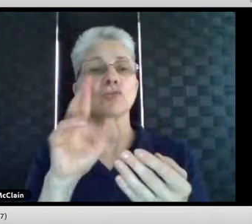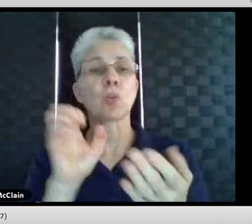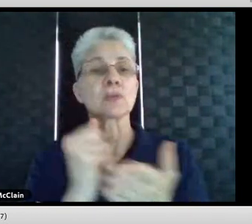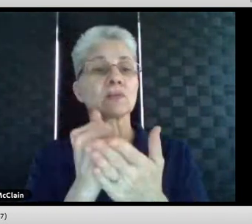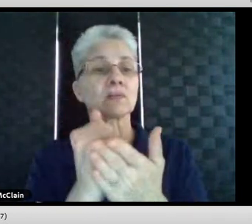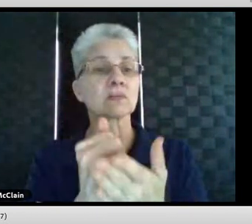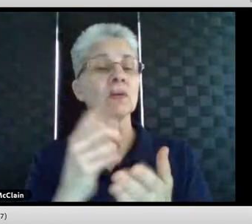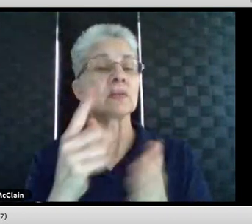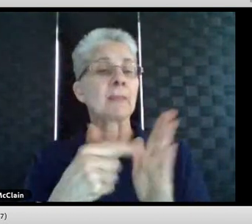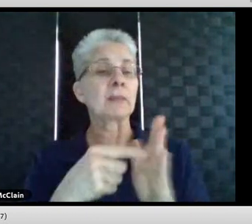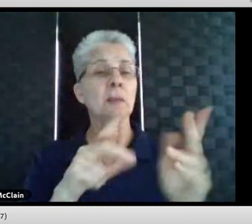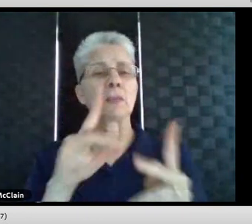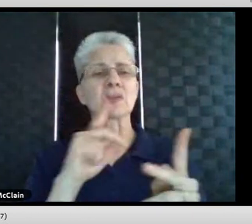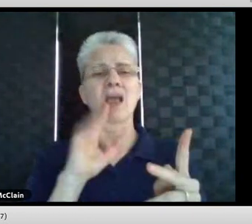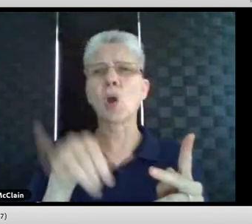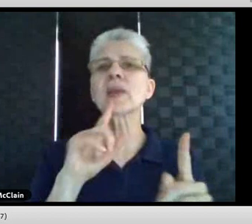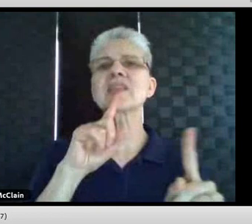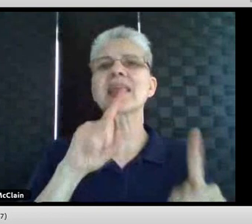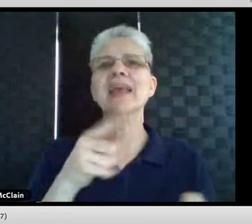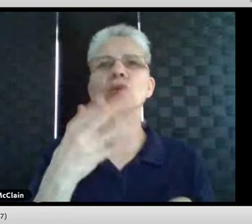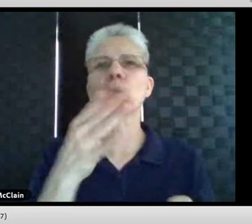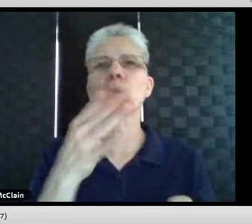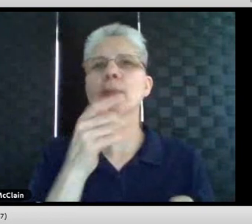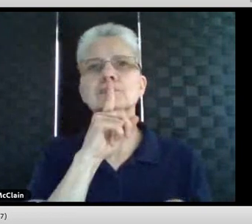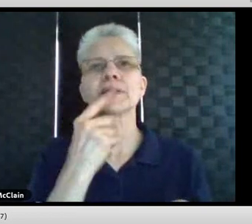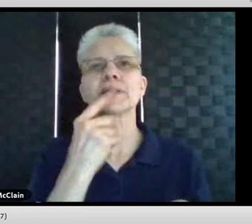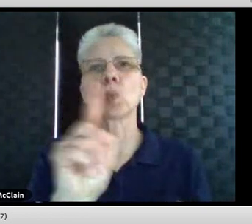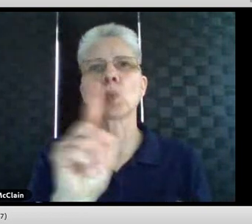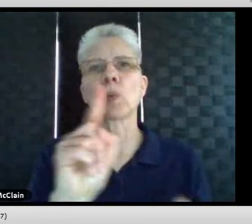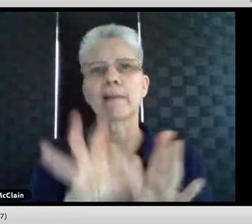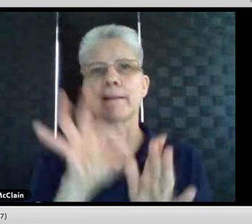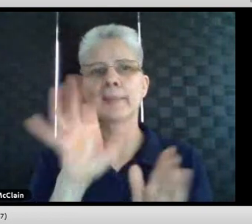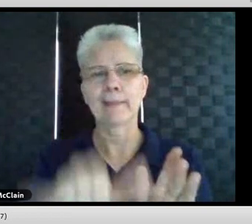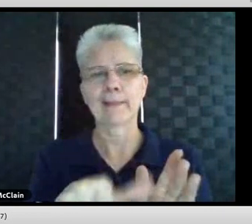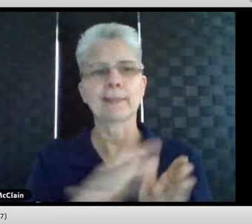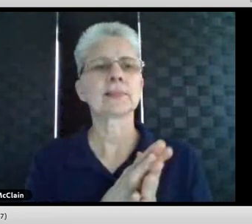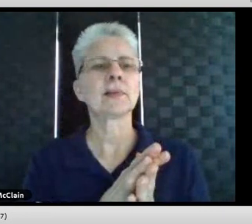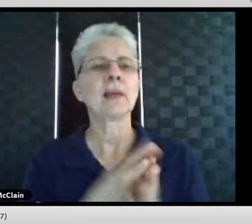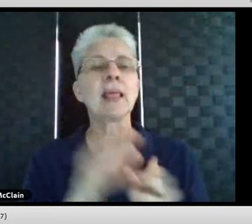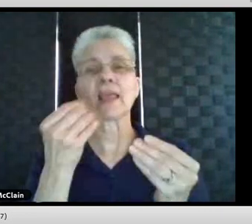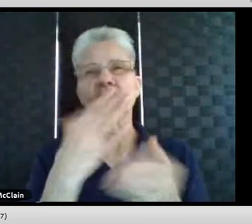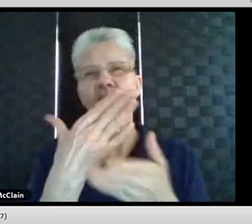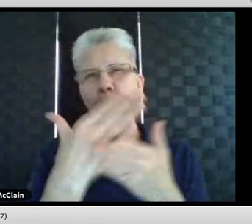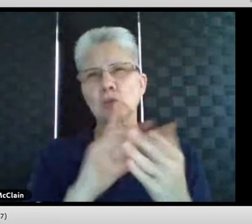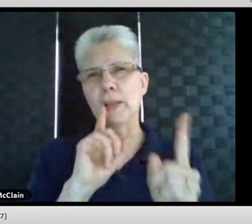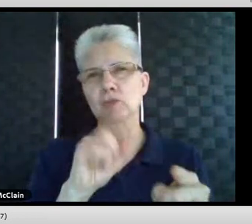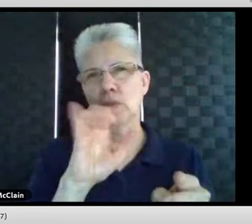Sometimes people say, "Oh, here is the answer," but they don't give you a source, right? They give you a partial answer.